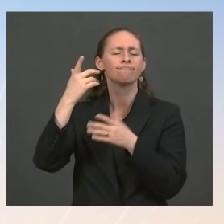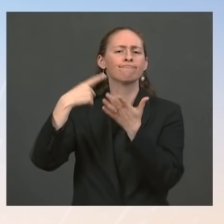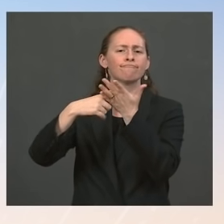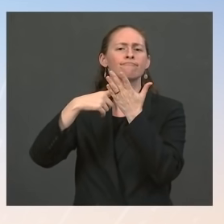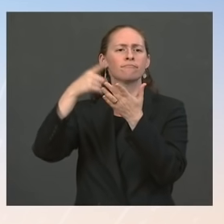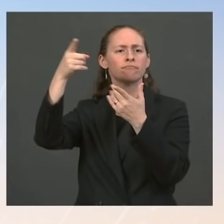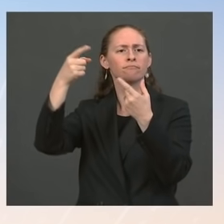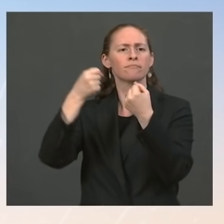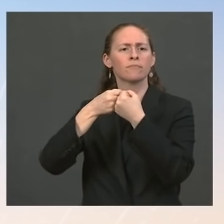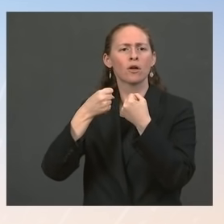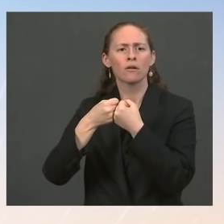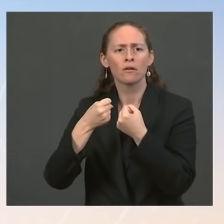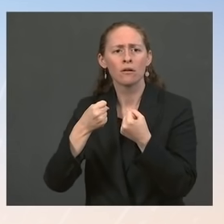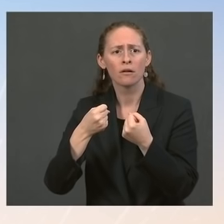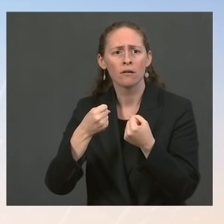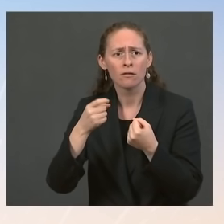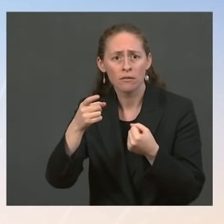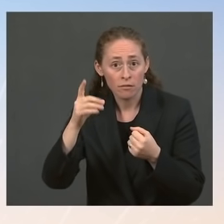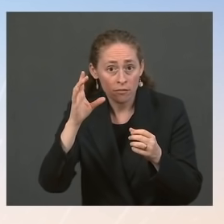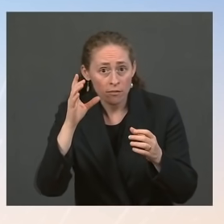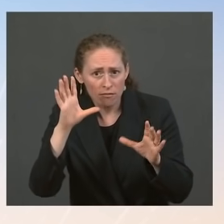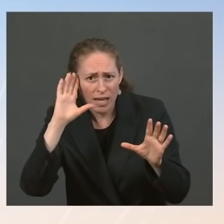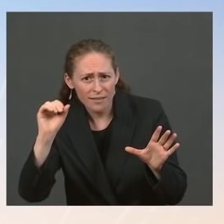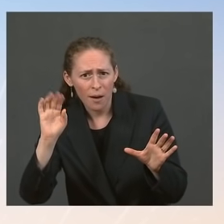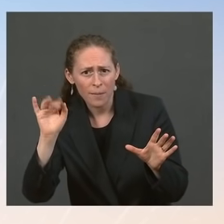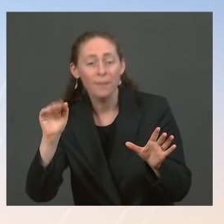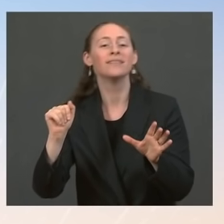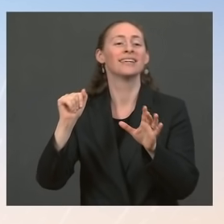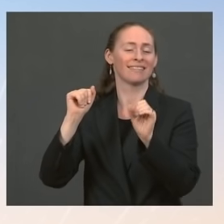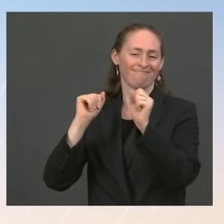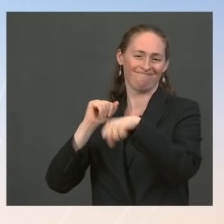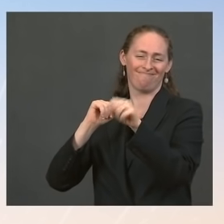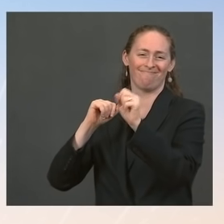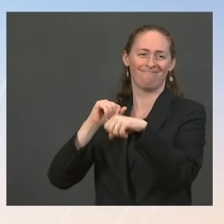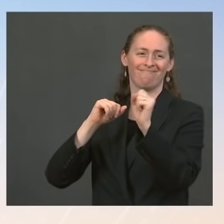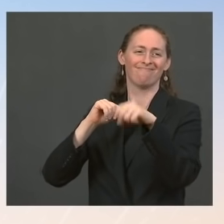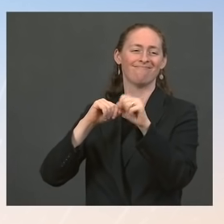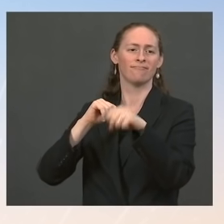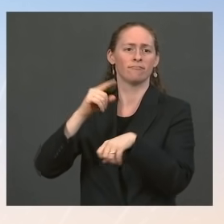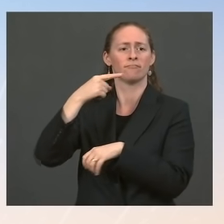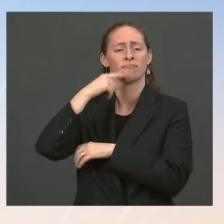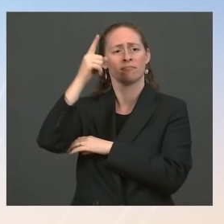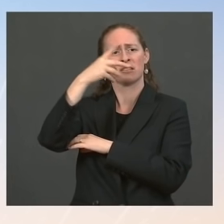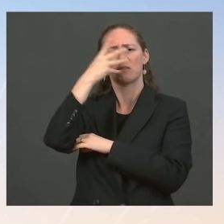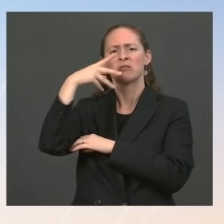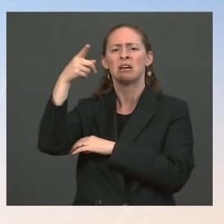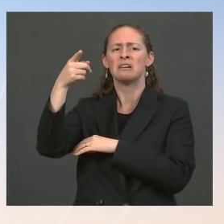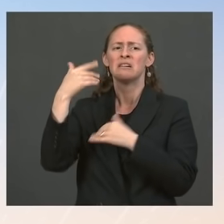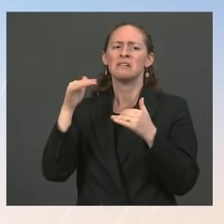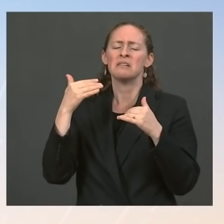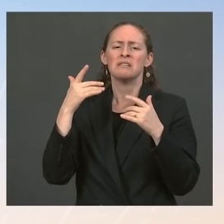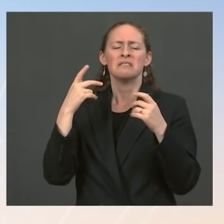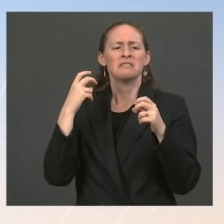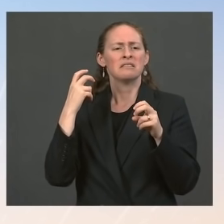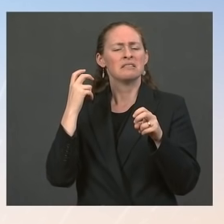The Press: President Obama. >> Ms. Psaki: Okay. The Press: On ABC. He said, "Immigration is tough" this was an interview that aired on "Good Morning America." Ms. Psaki: Got it. Yes.